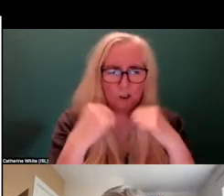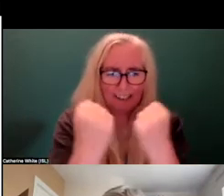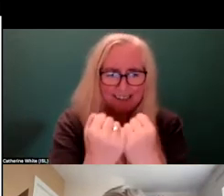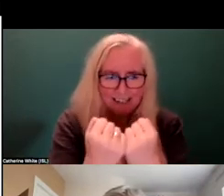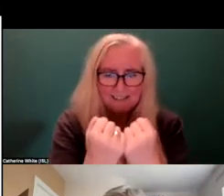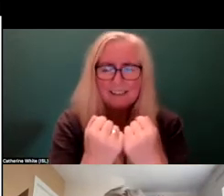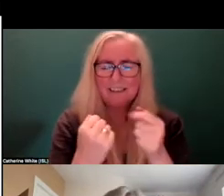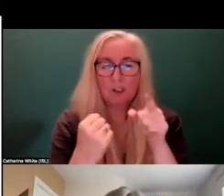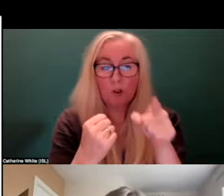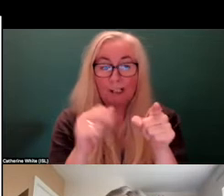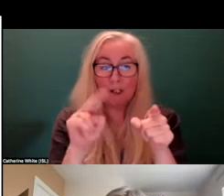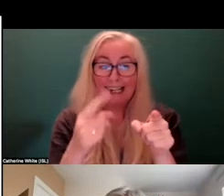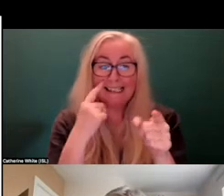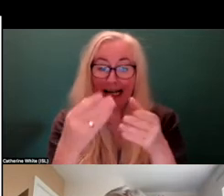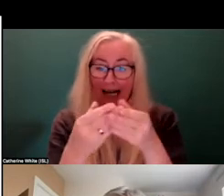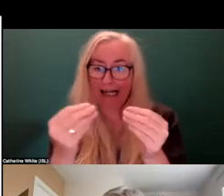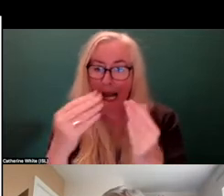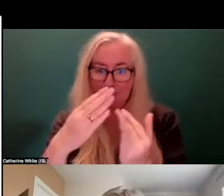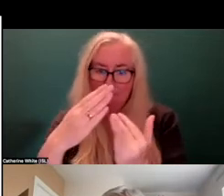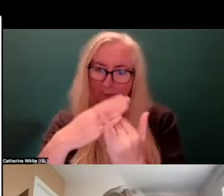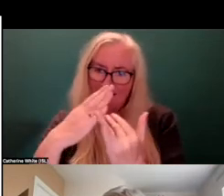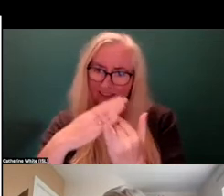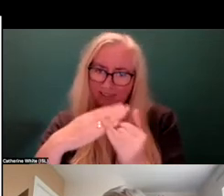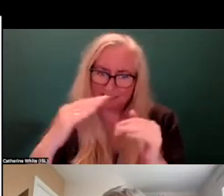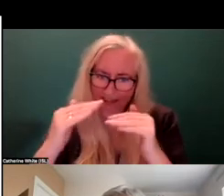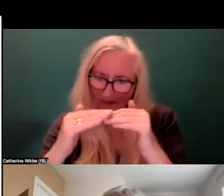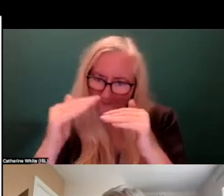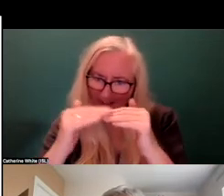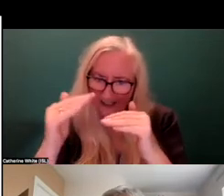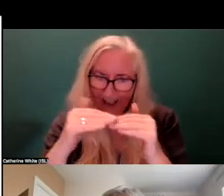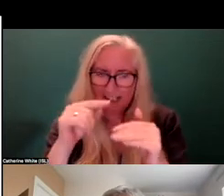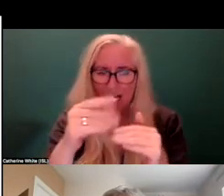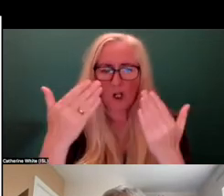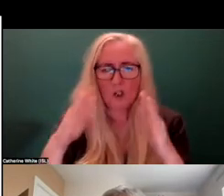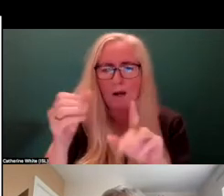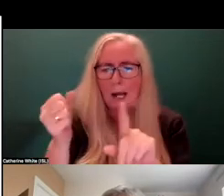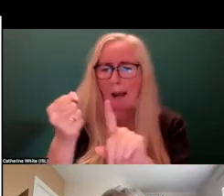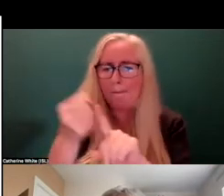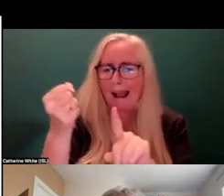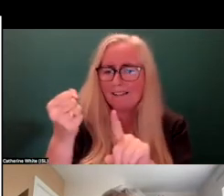And I suppose the gap that we're seeing there really is, I suppose, the impact gap,